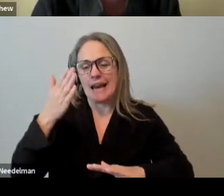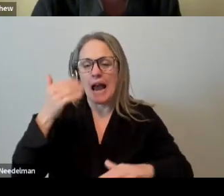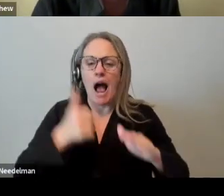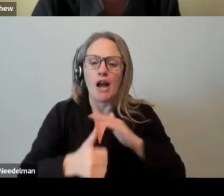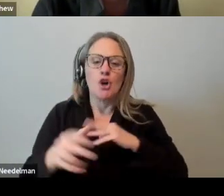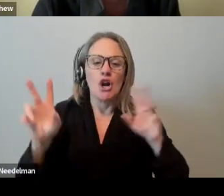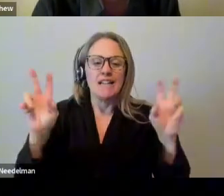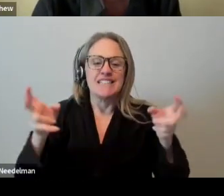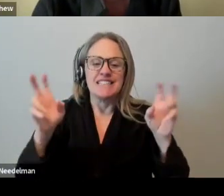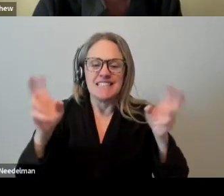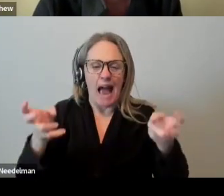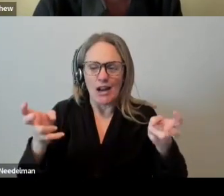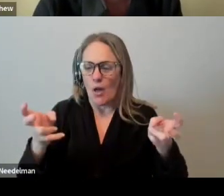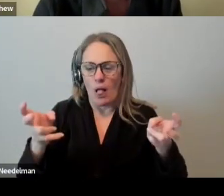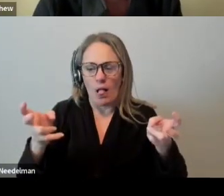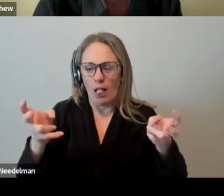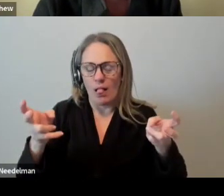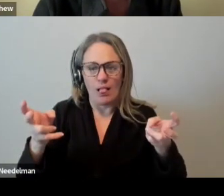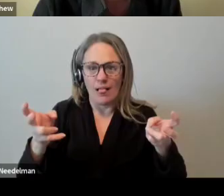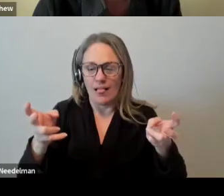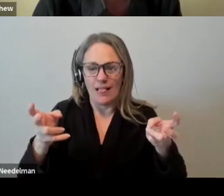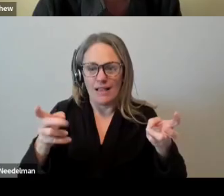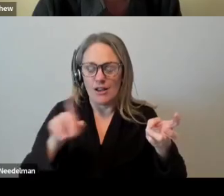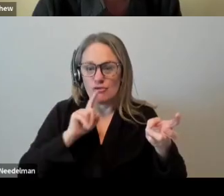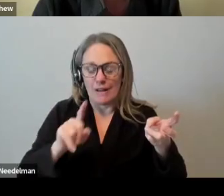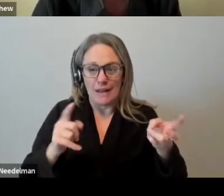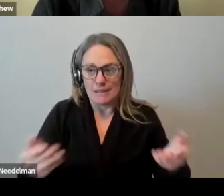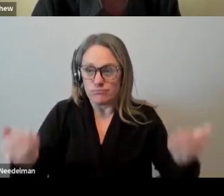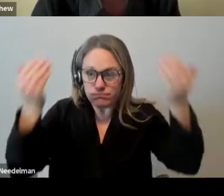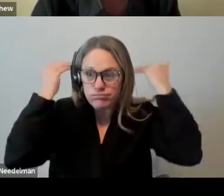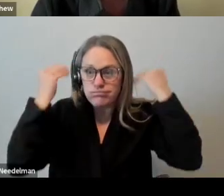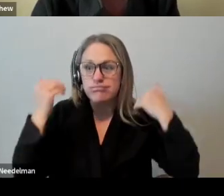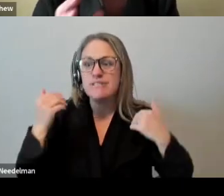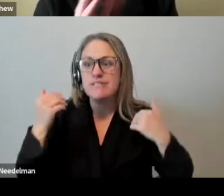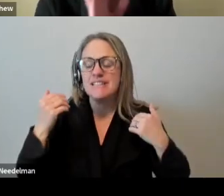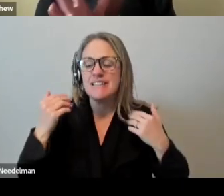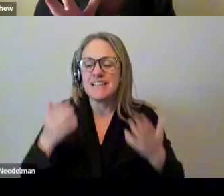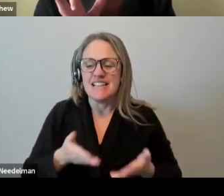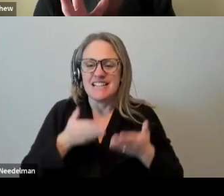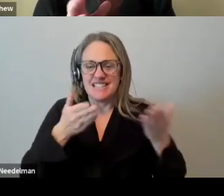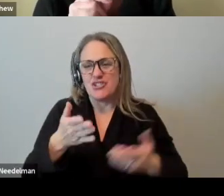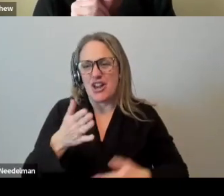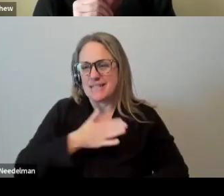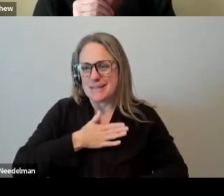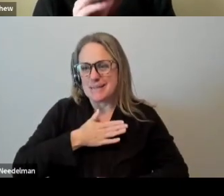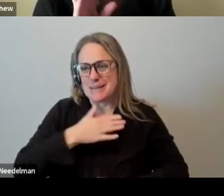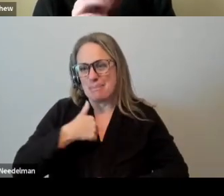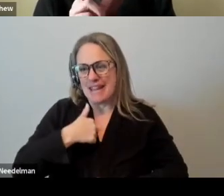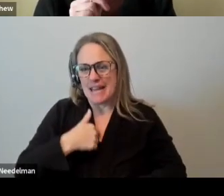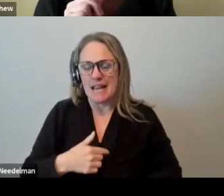that is too much, which might suggest who I am as well. The slides I'll be using are black with white